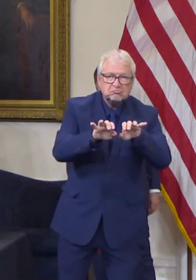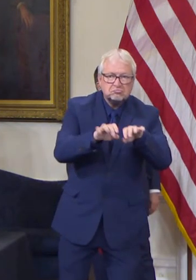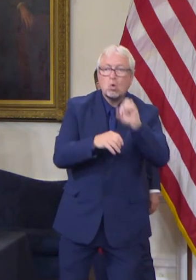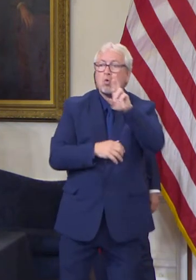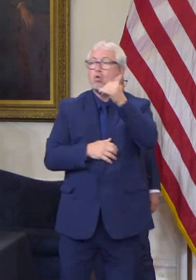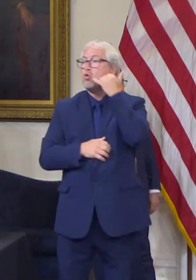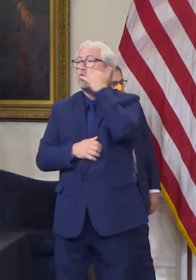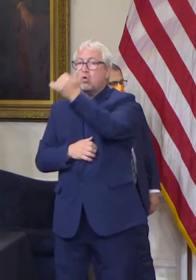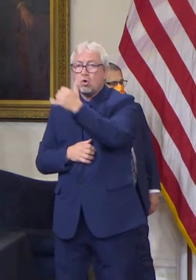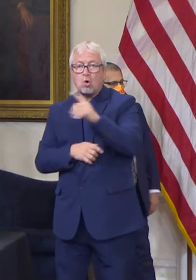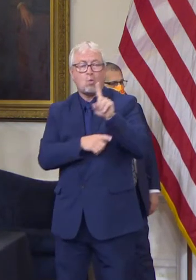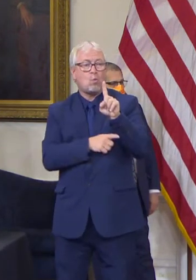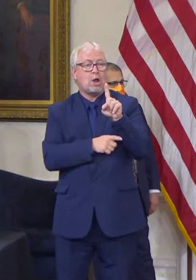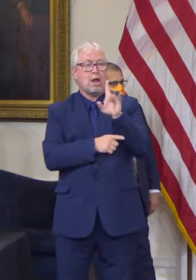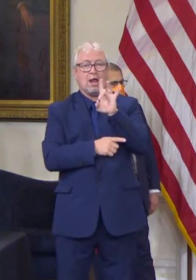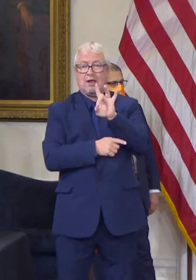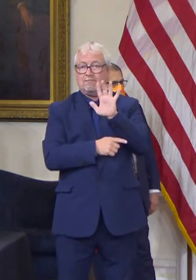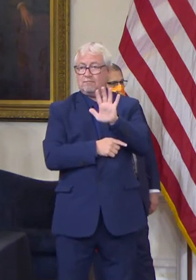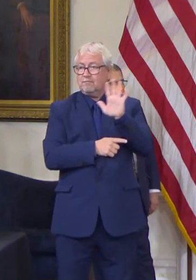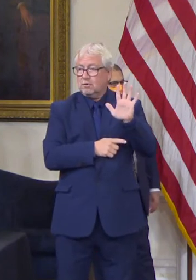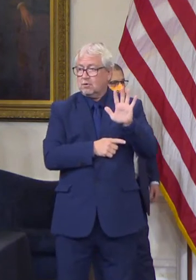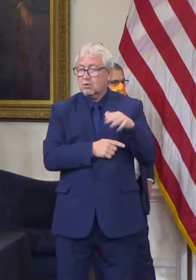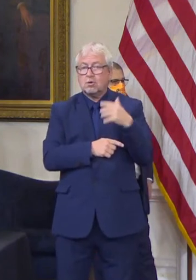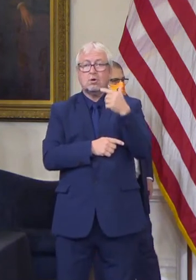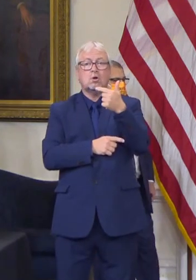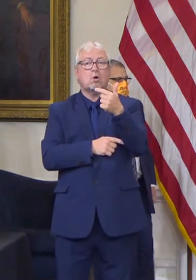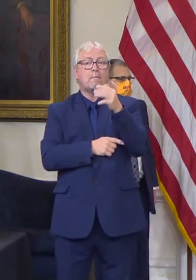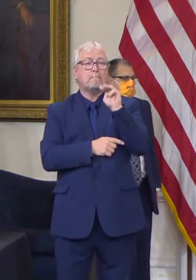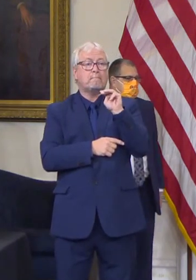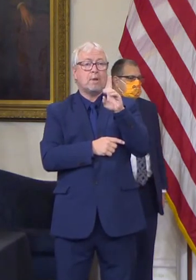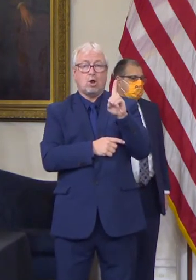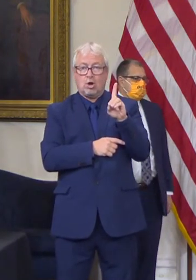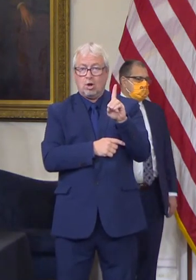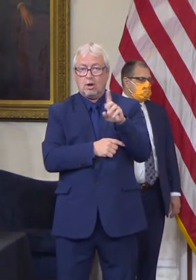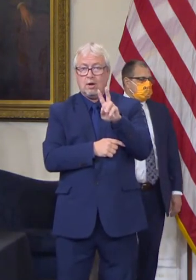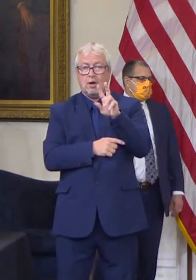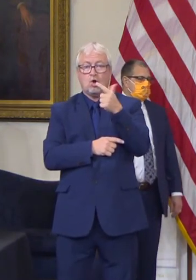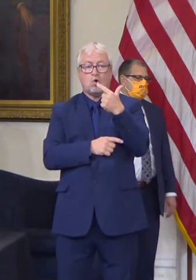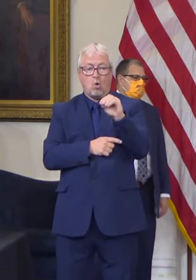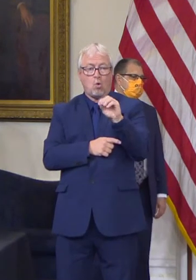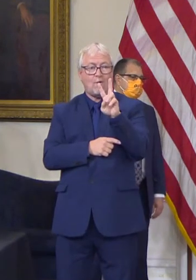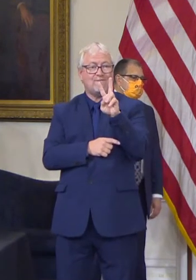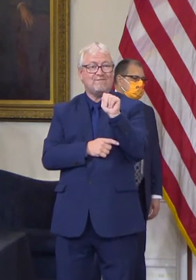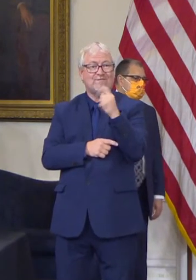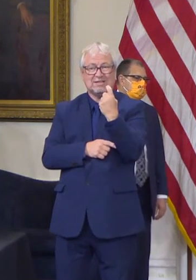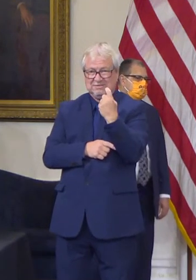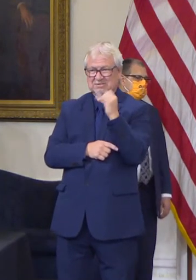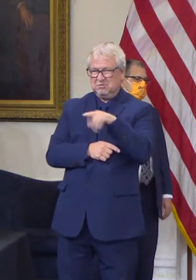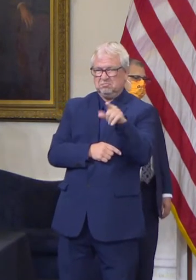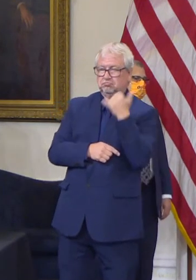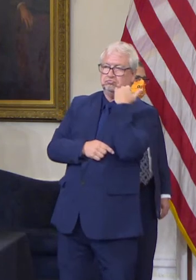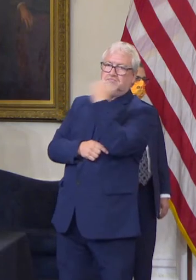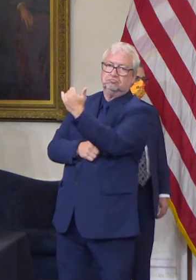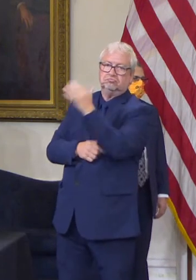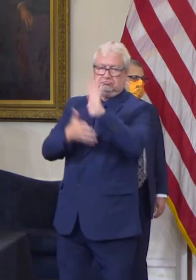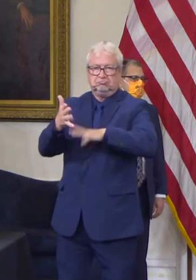We will also be launching a series of television and radio ads and encouraging eligible Marylanders to get their booster shot.